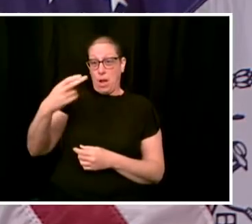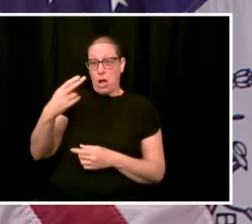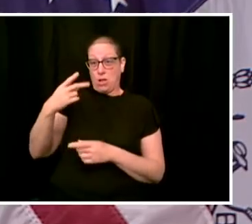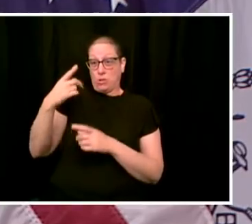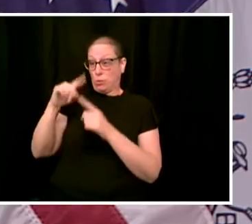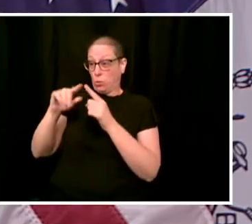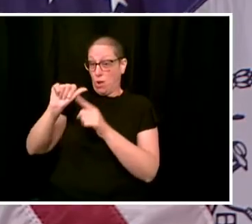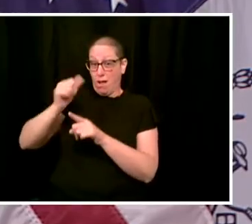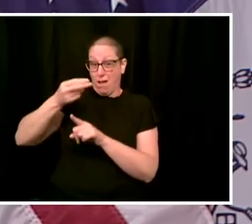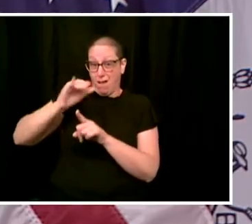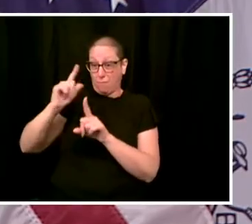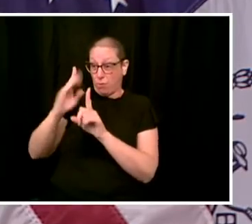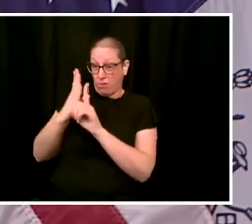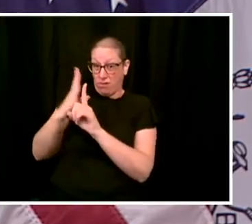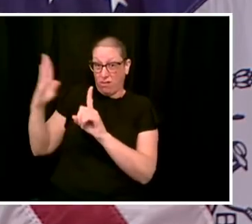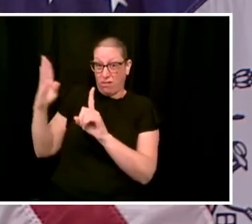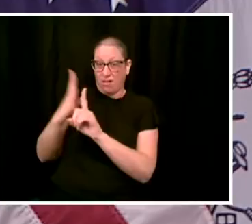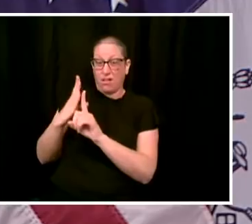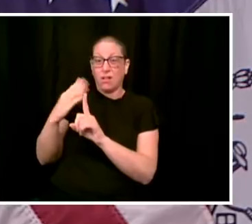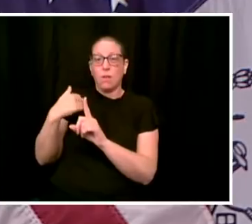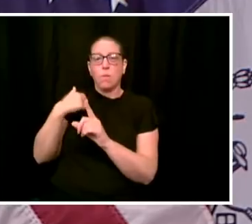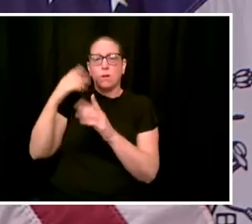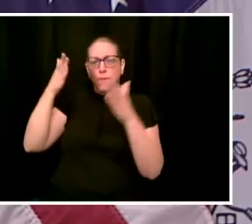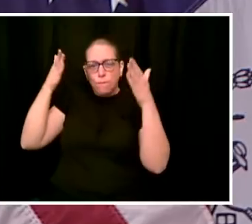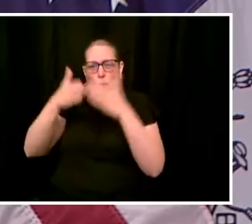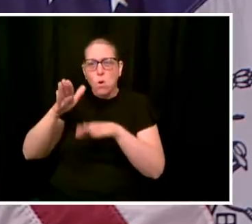GOING INTO APRIL